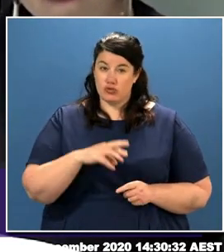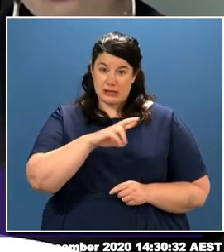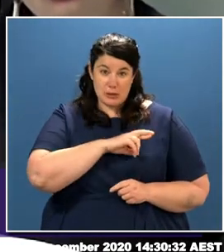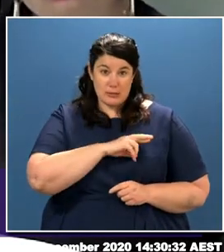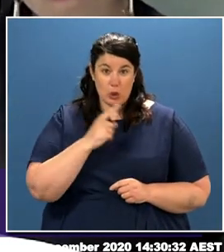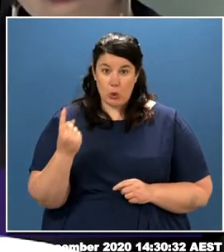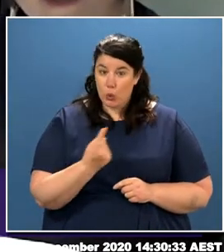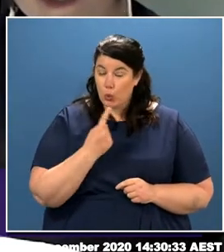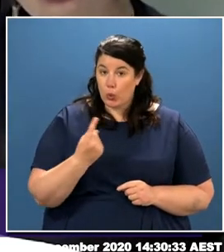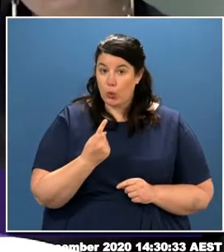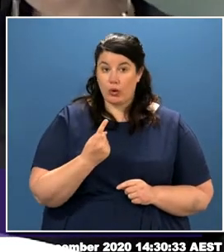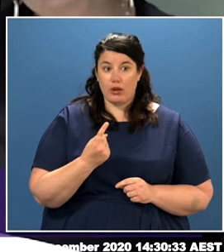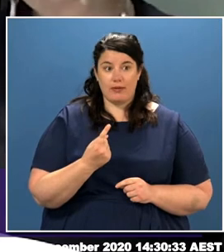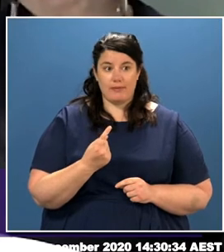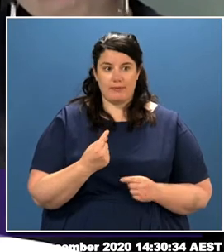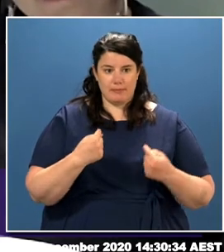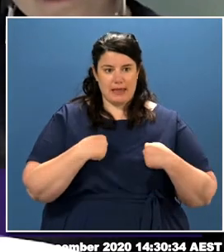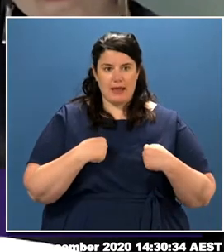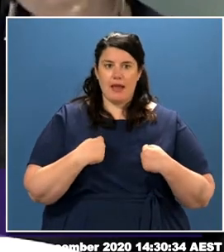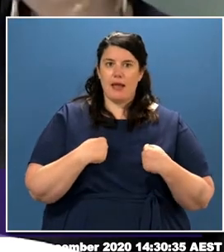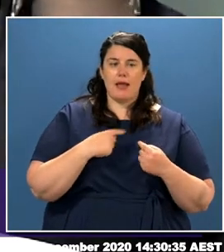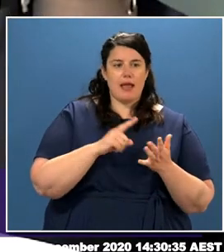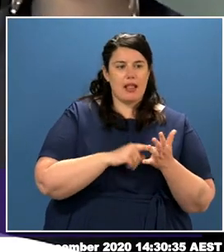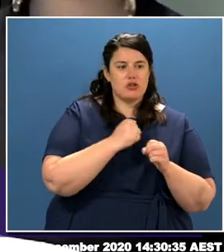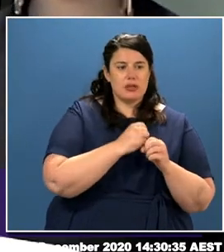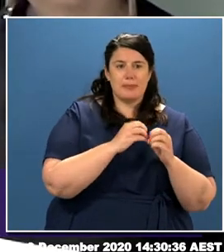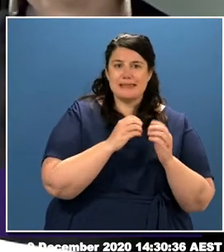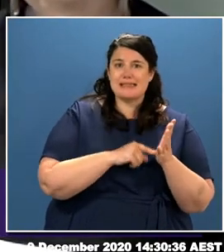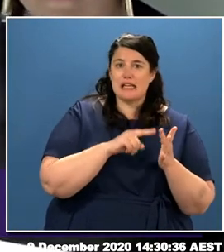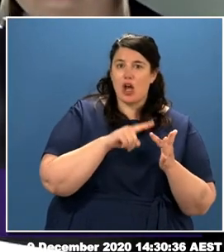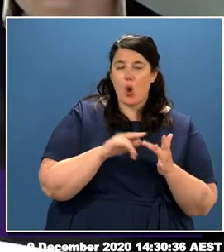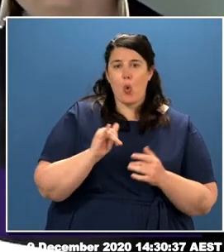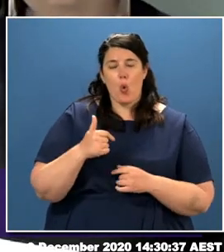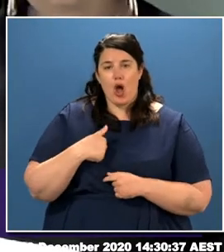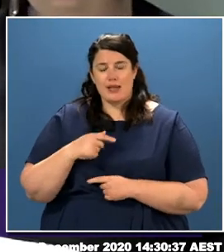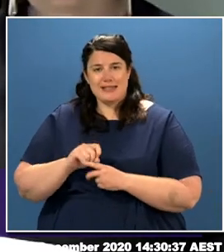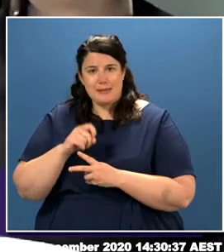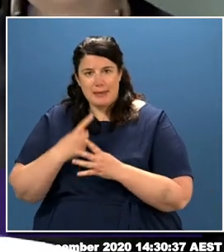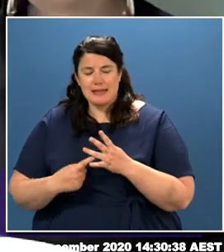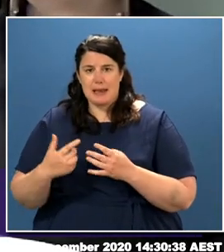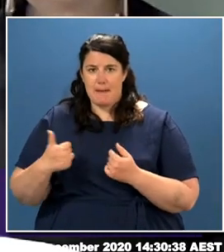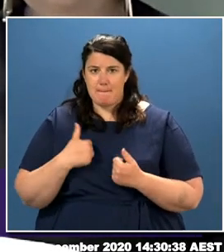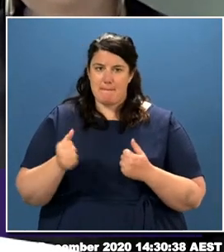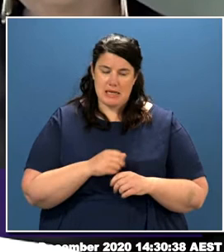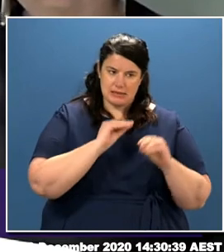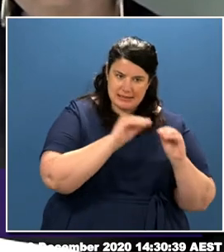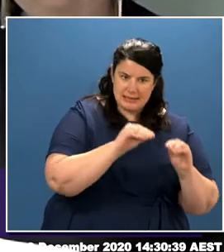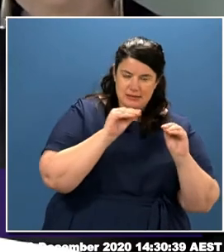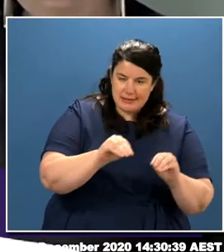with the disability or is from LGBTI to actually educate others. And that is incredibly tiresome.